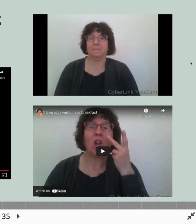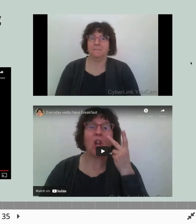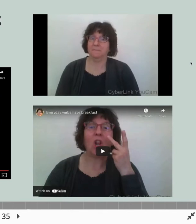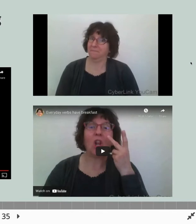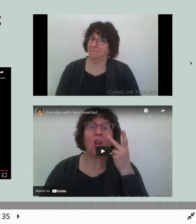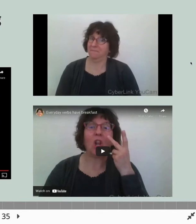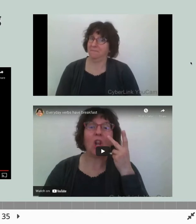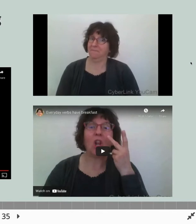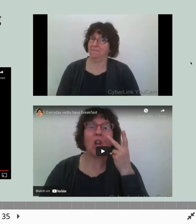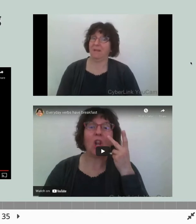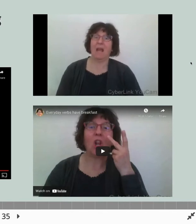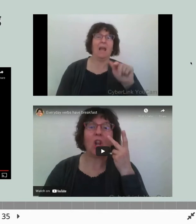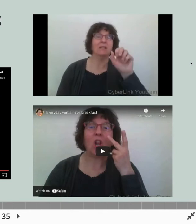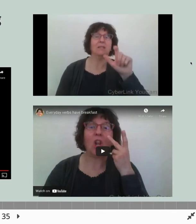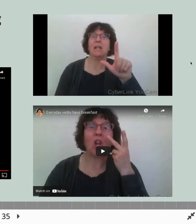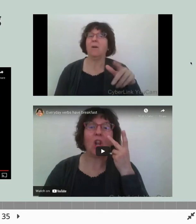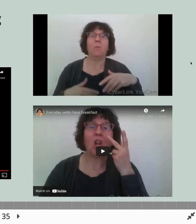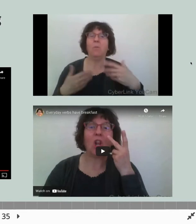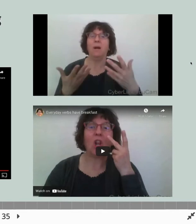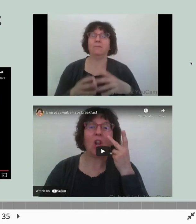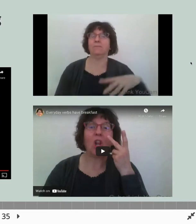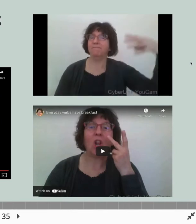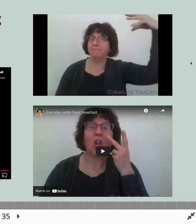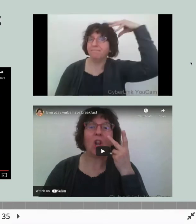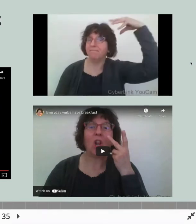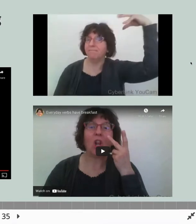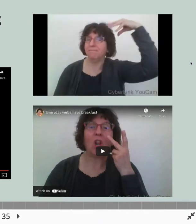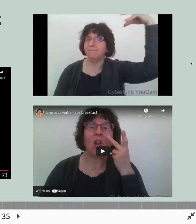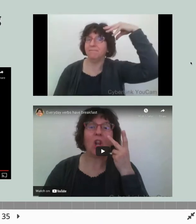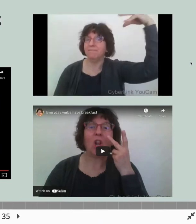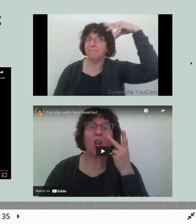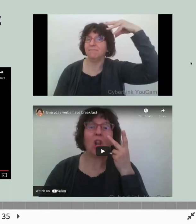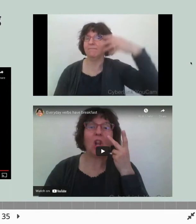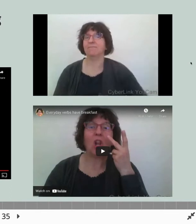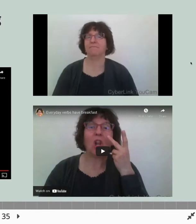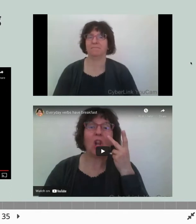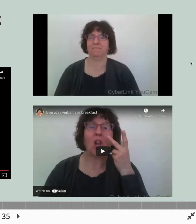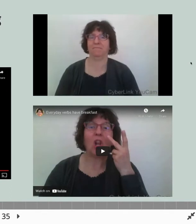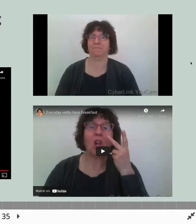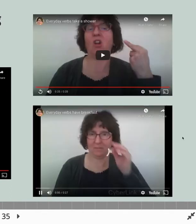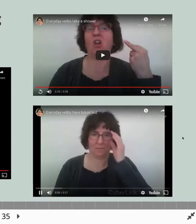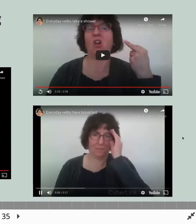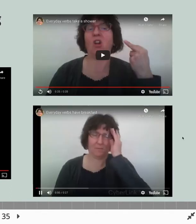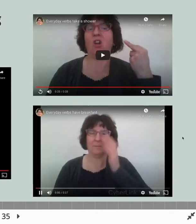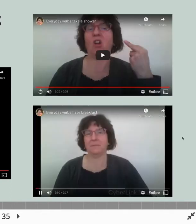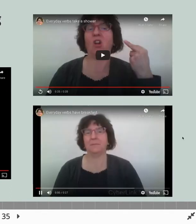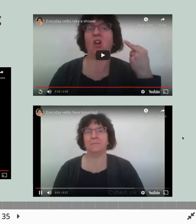'grab' a shower with your hand. But in ASL we would sign it this way {shows sign}.